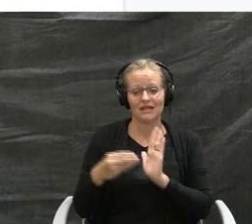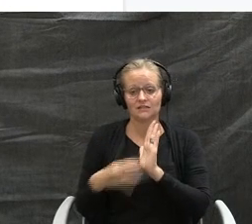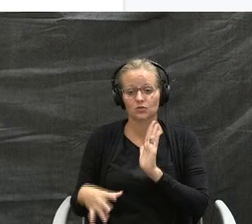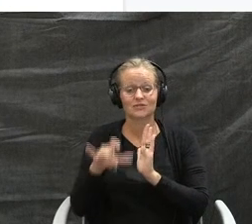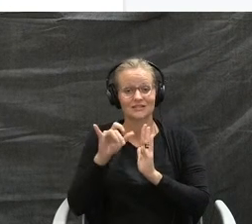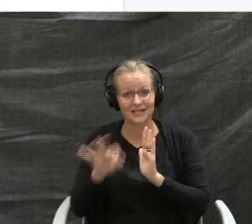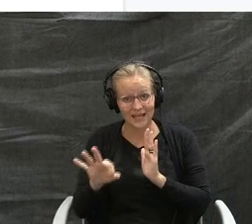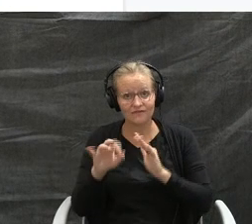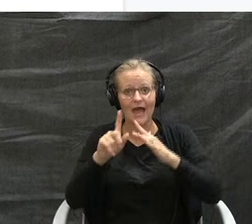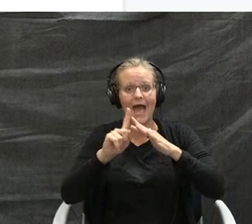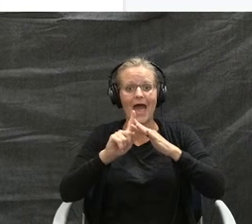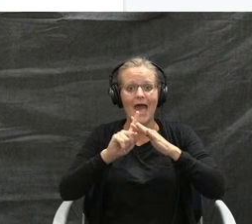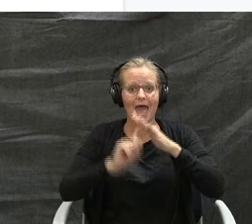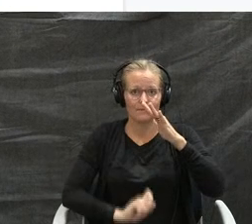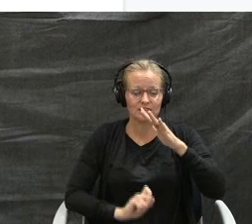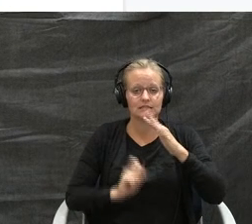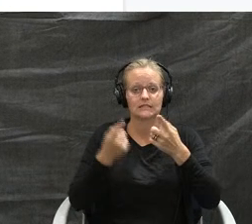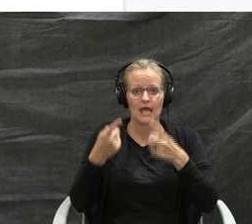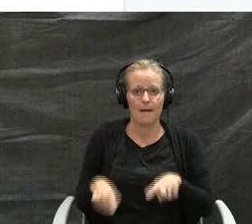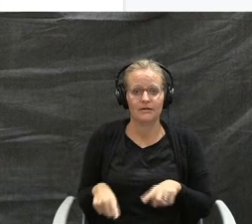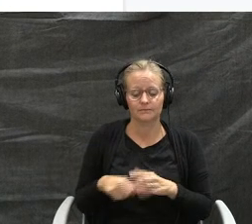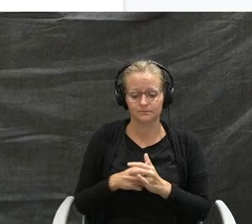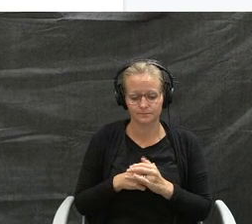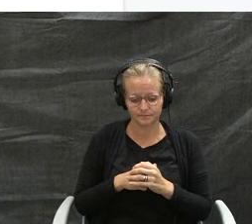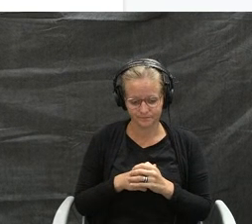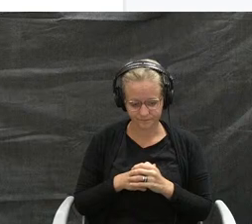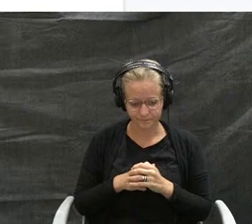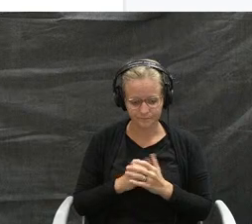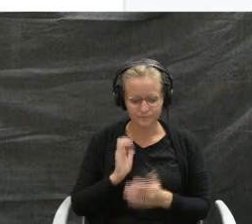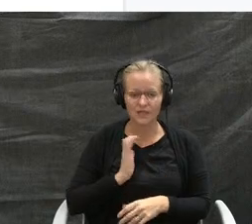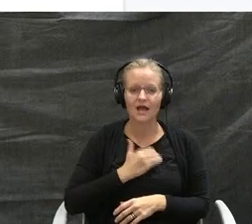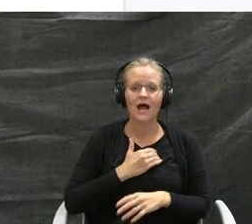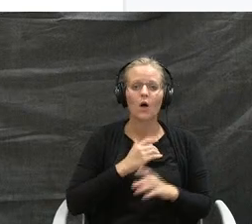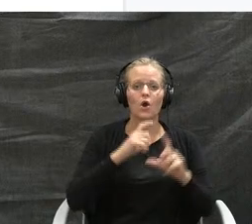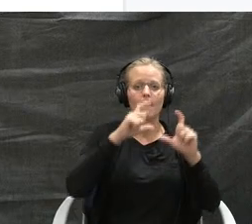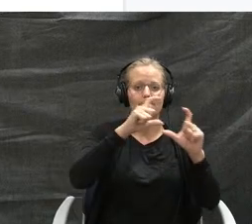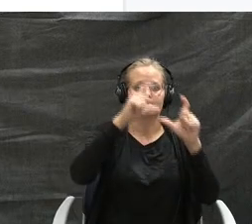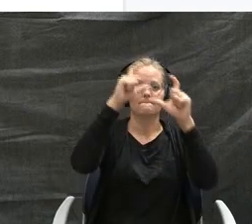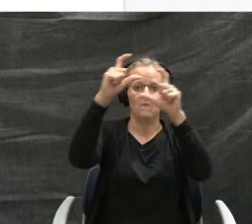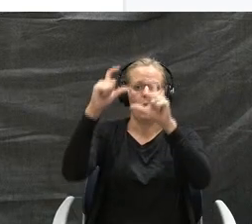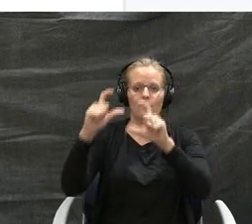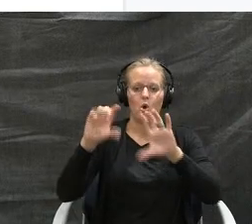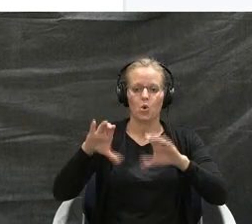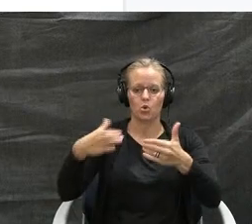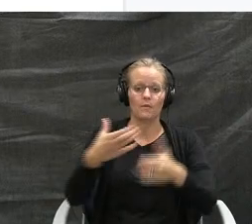At the bubble model of the bubble group model we propose is a Monday through Friday, all day model.